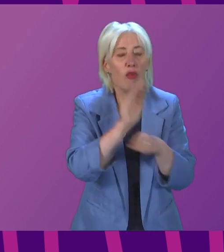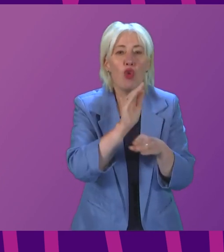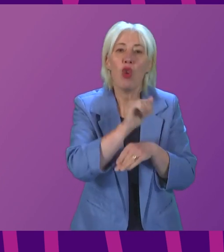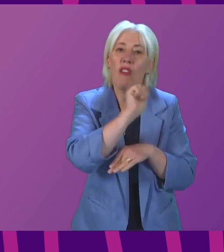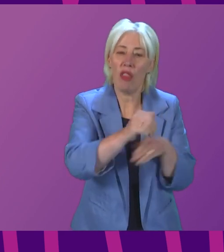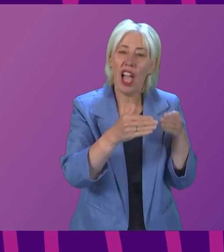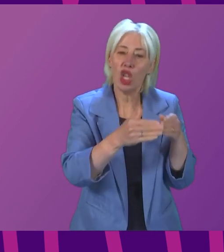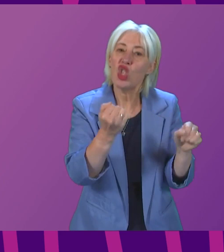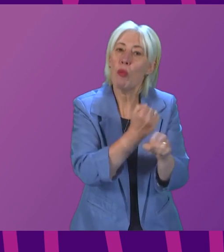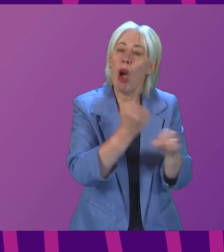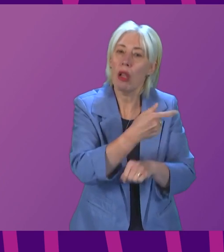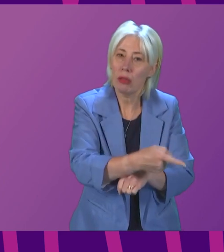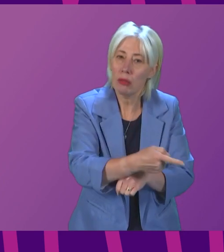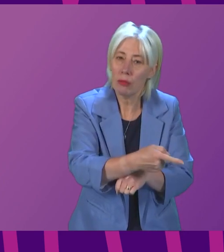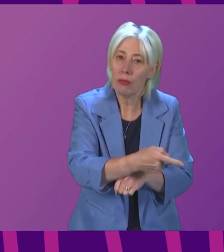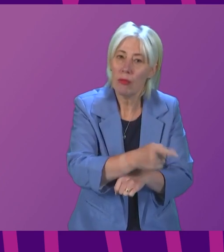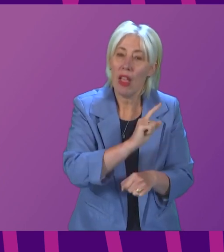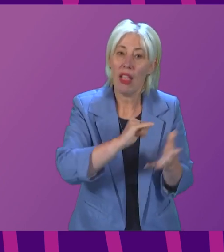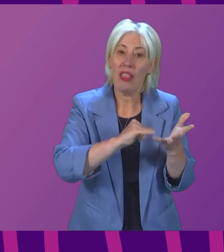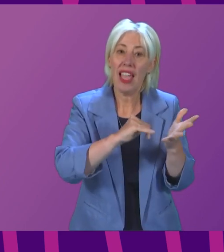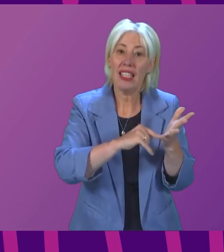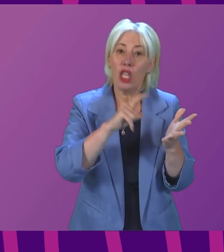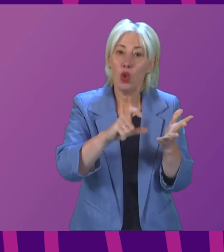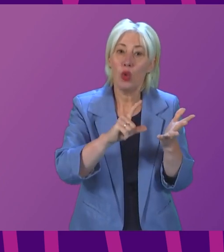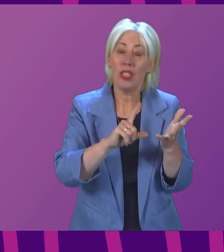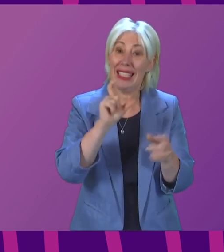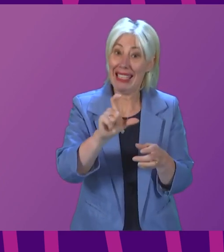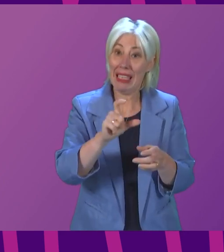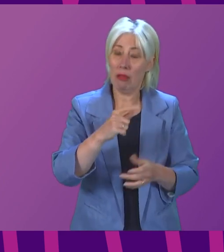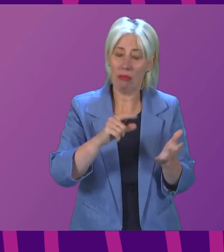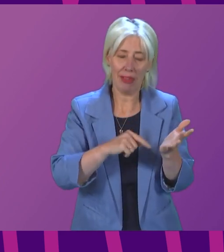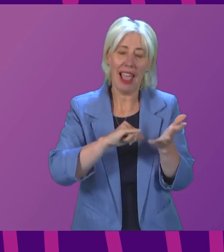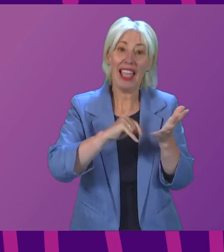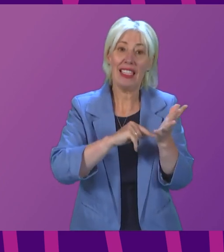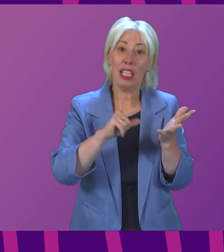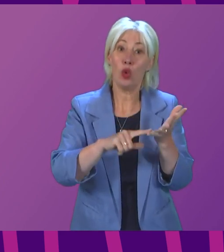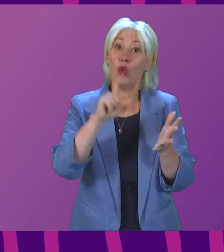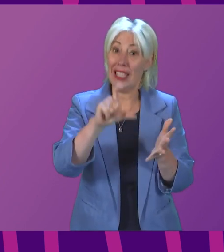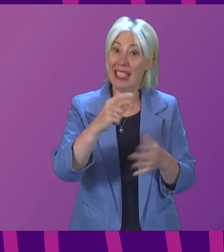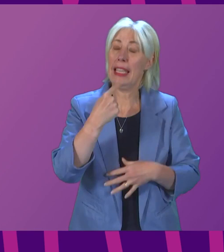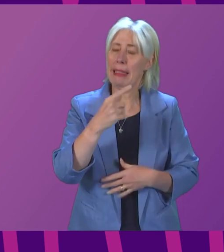The Scottish Trades Union Congress has already said that that is of huge significance and